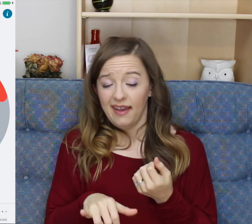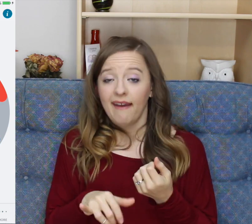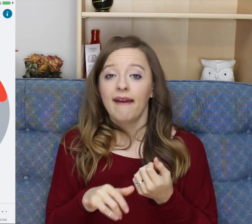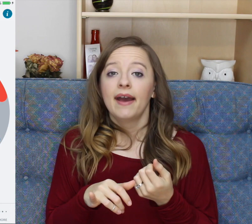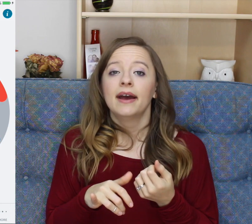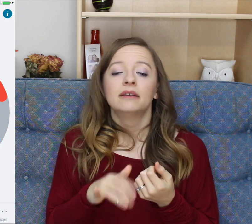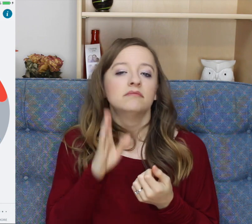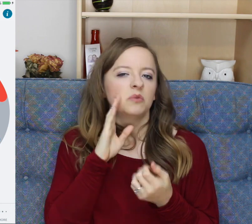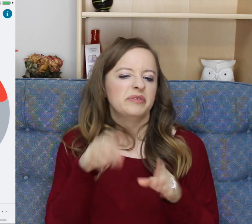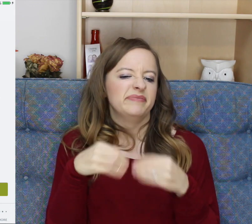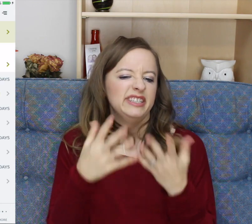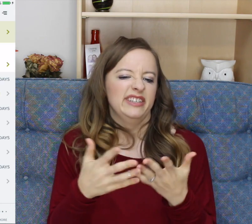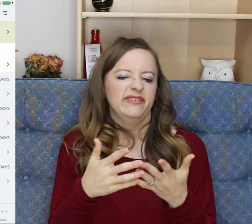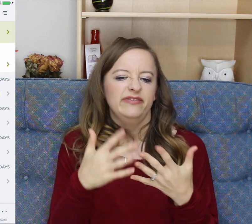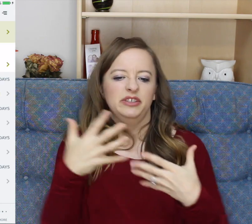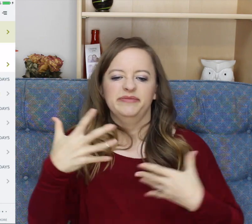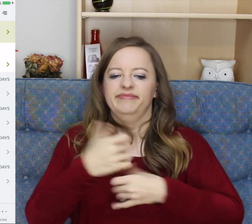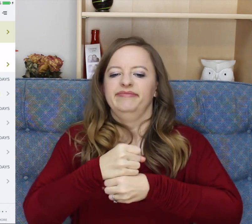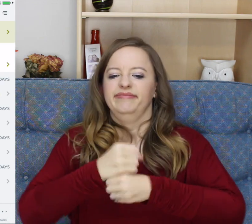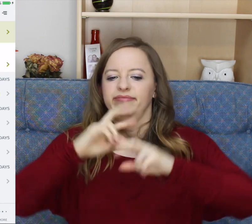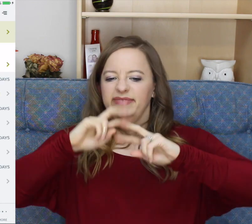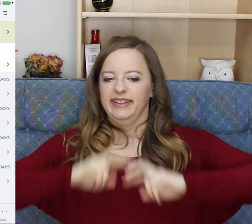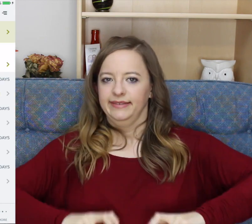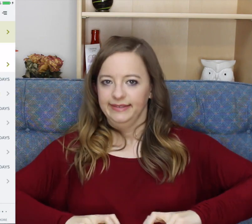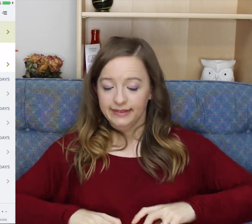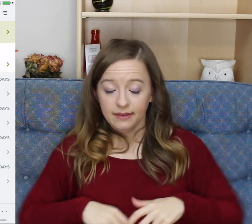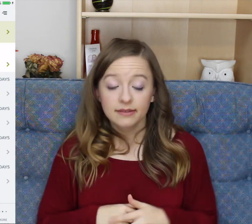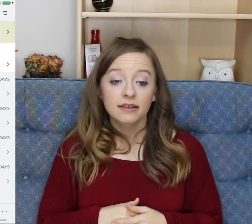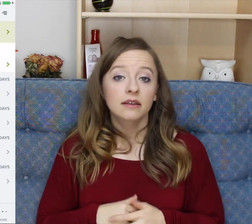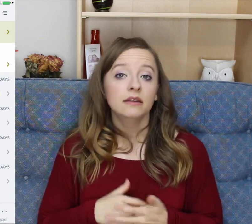Umm and then it will give you an analysis.